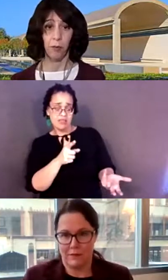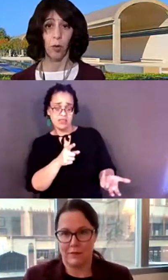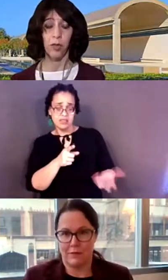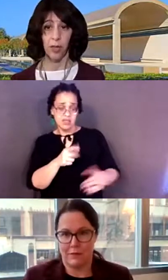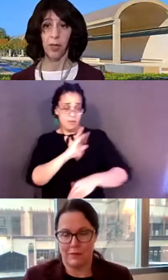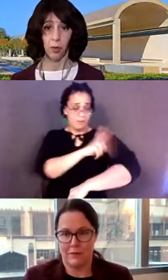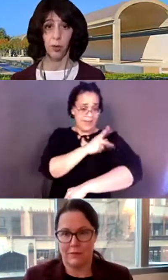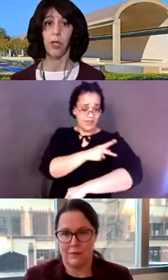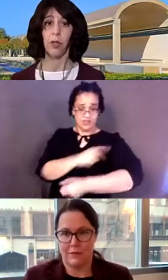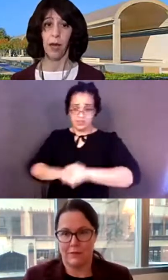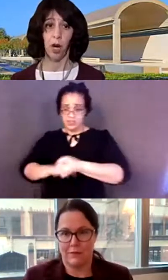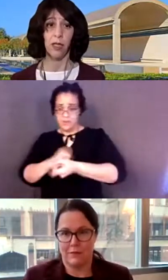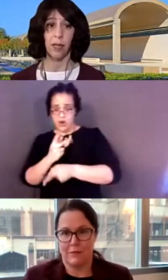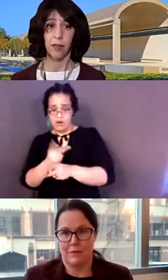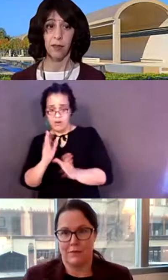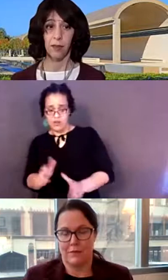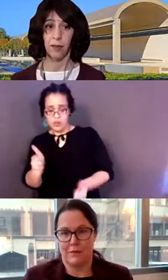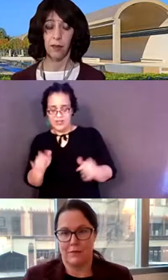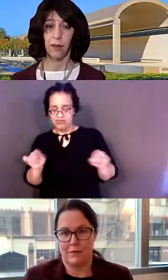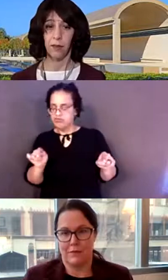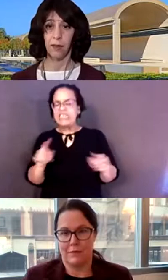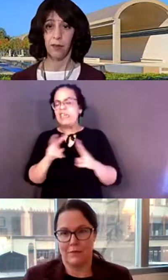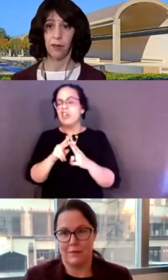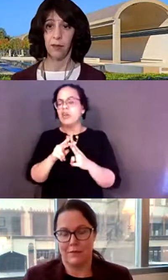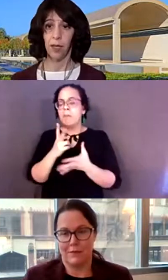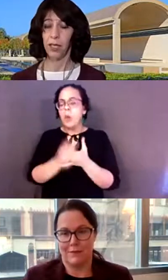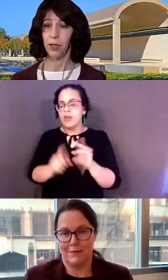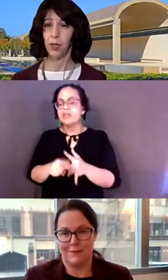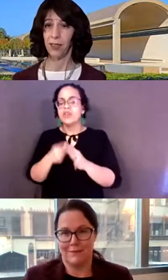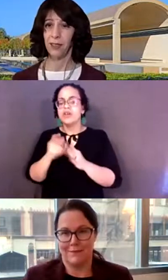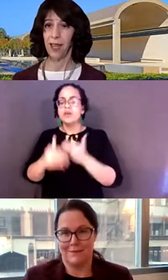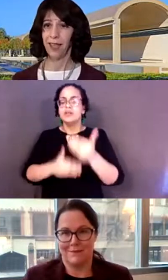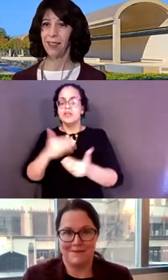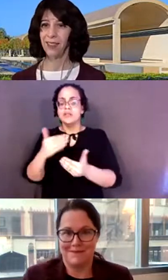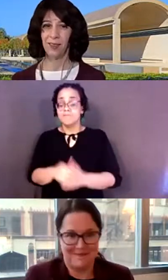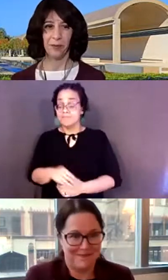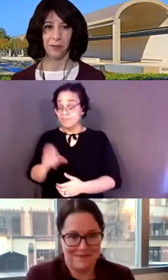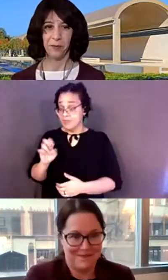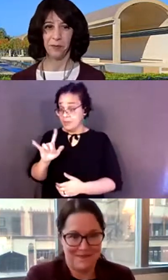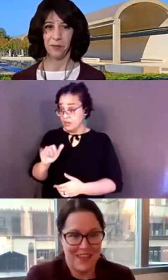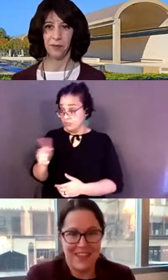both of them can trigger that process.